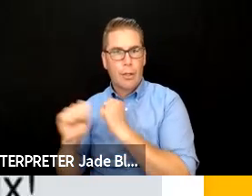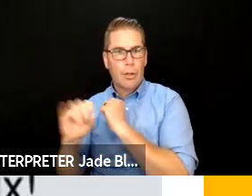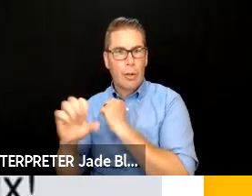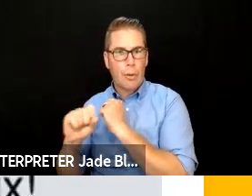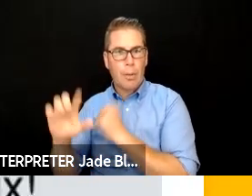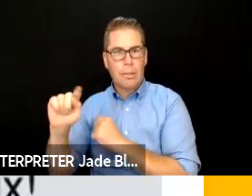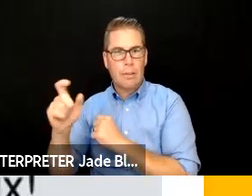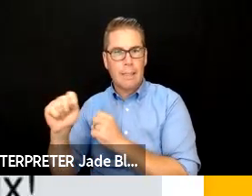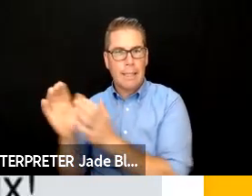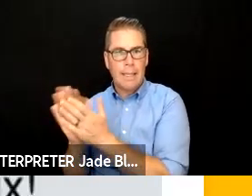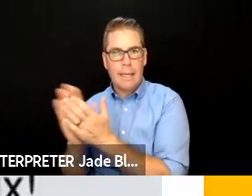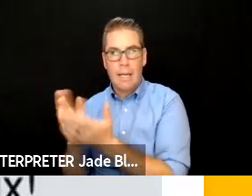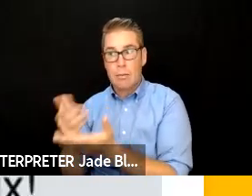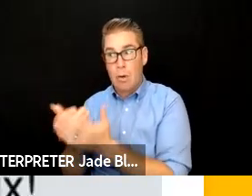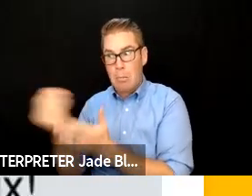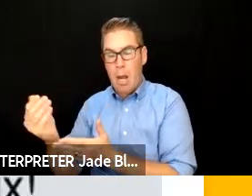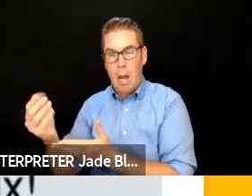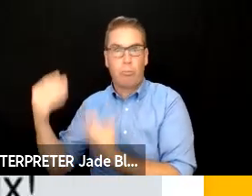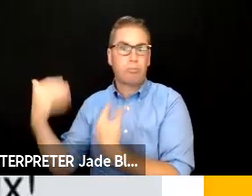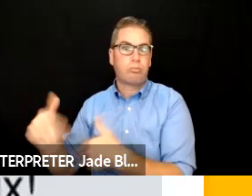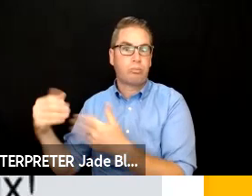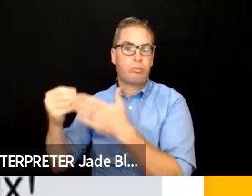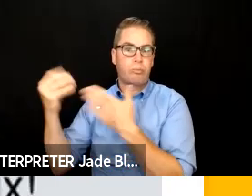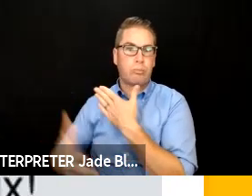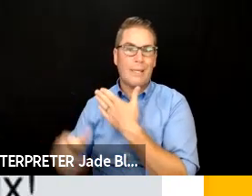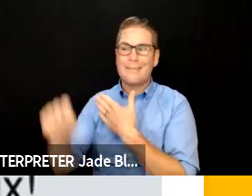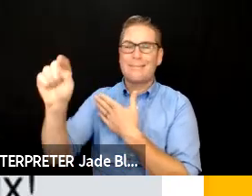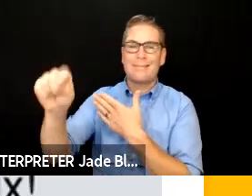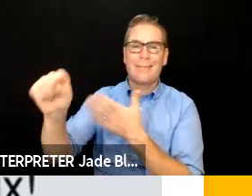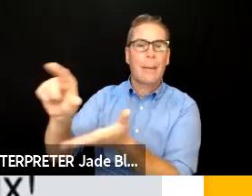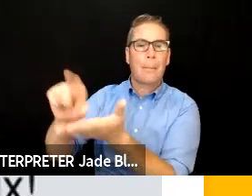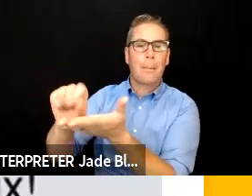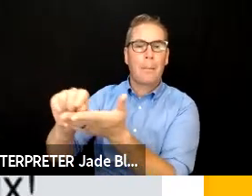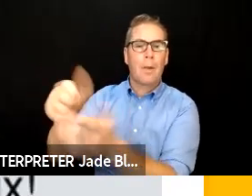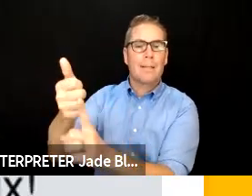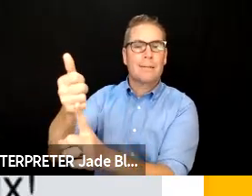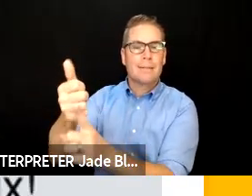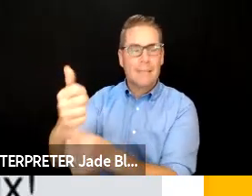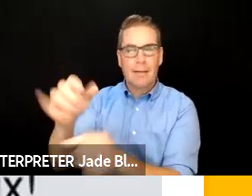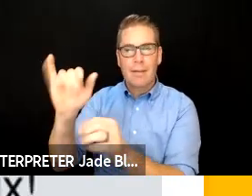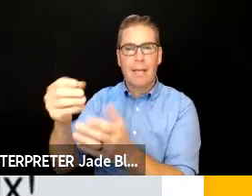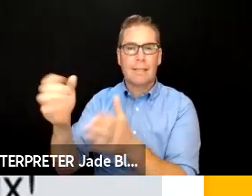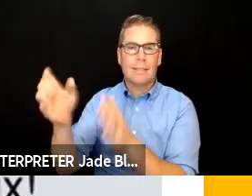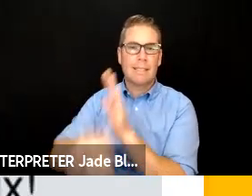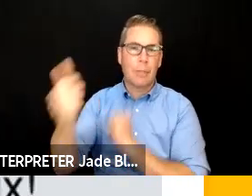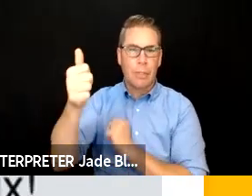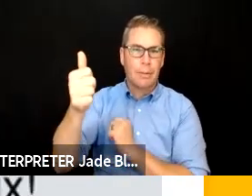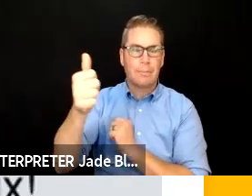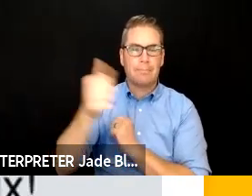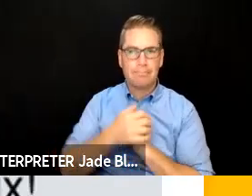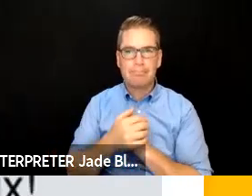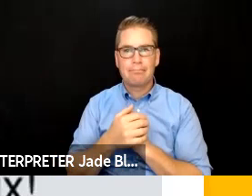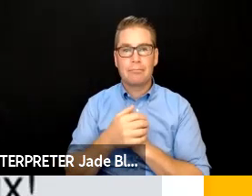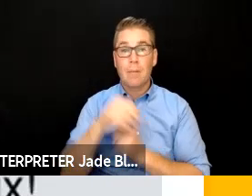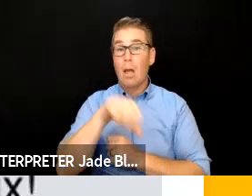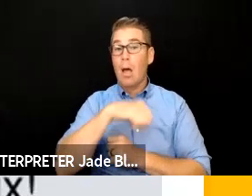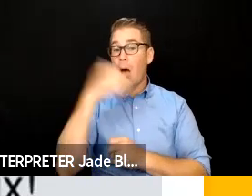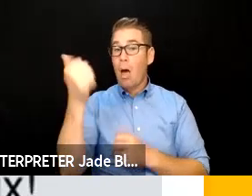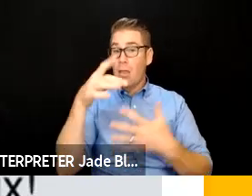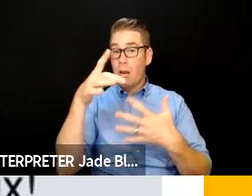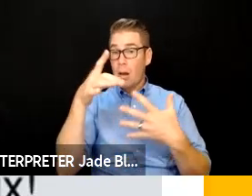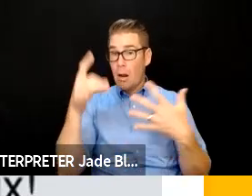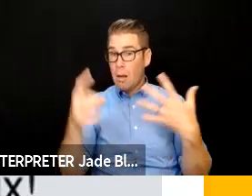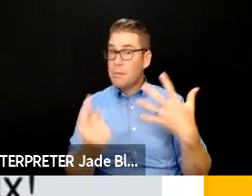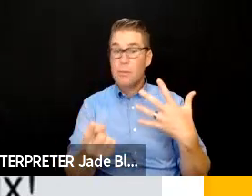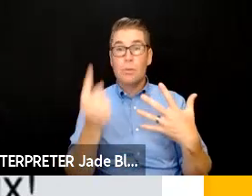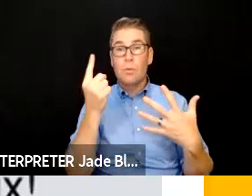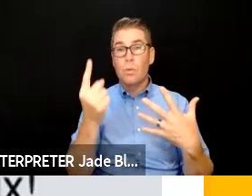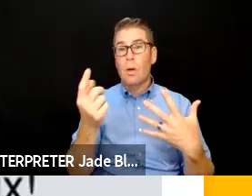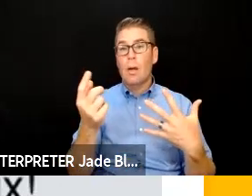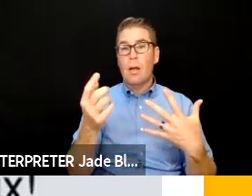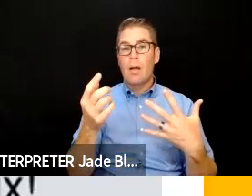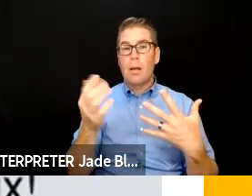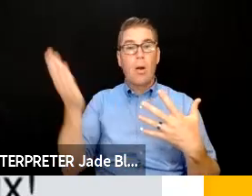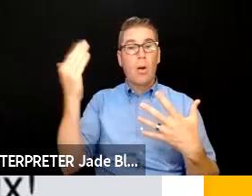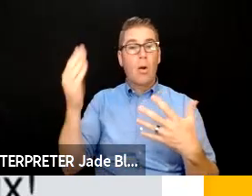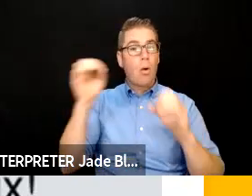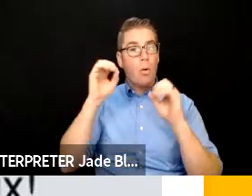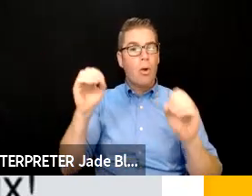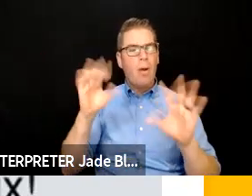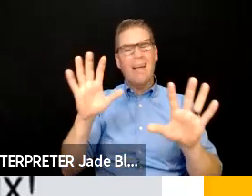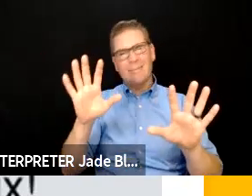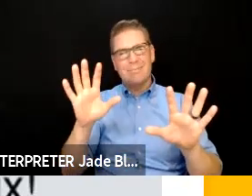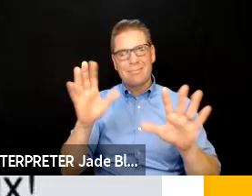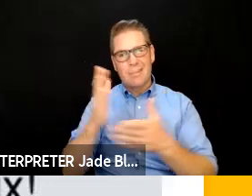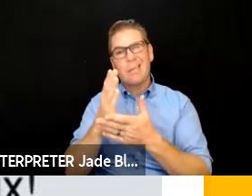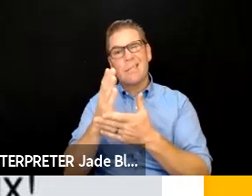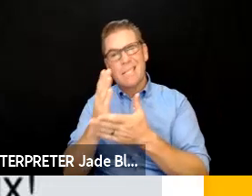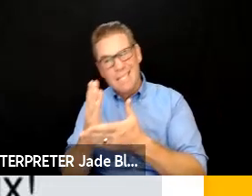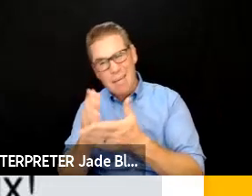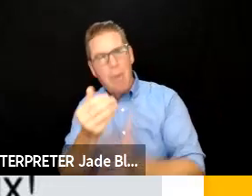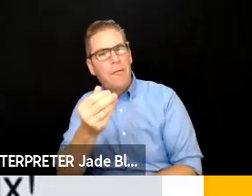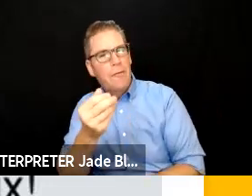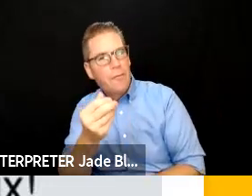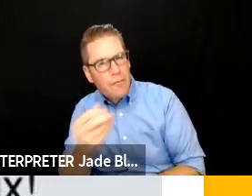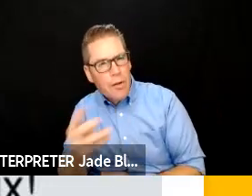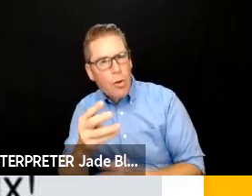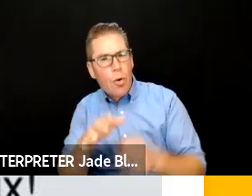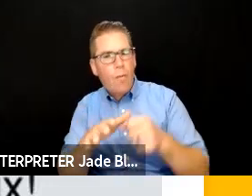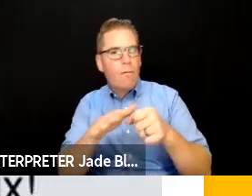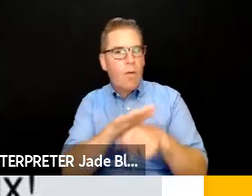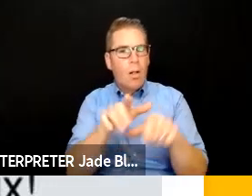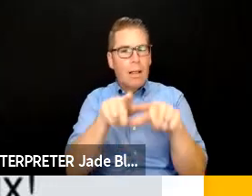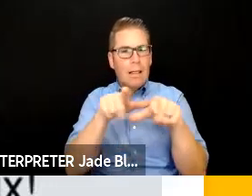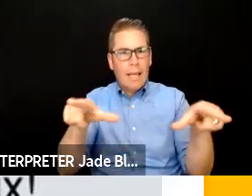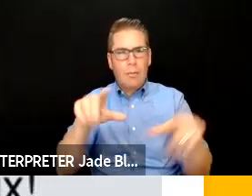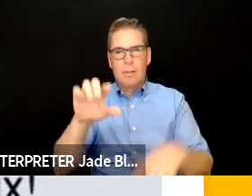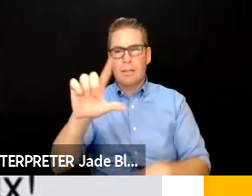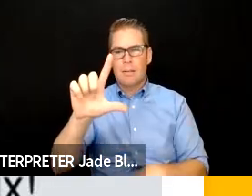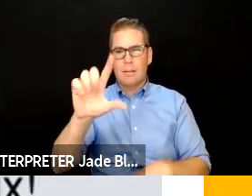Sally Potter: Another option. And this is what I did with my linguistics classes because there were no full well that's not true. There were a few full linguistics textbooks, but nothing that was appropriate for our classes so